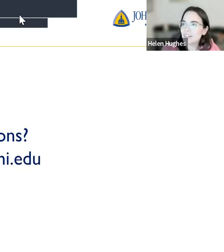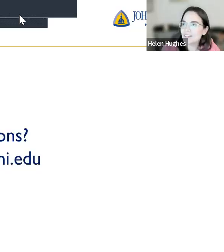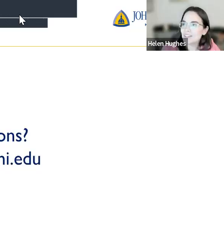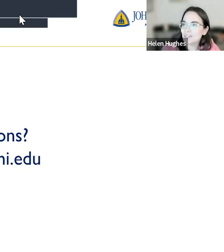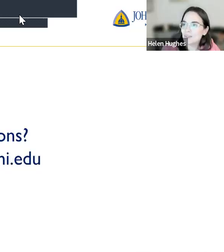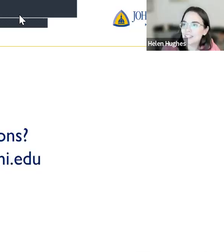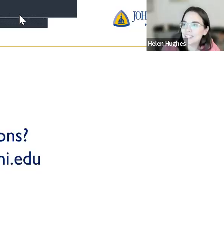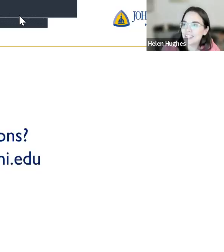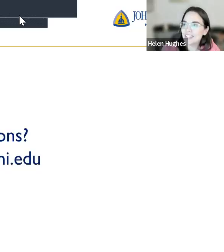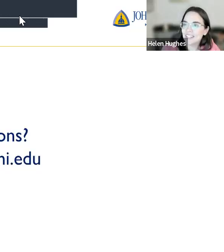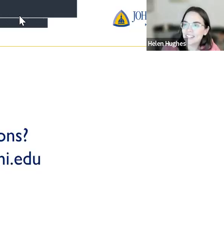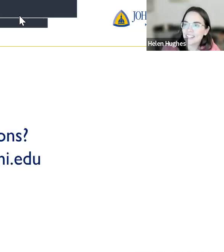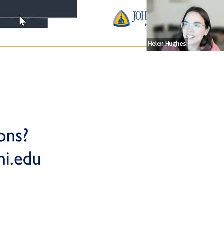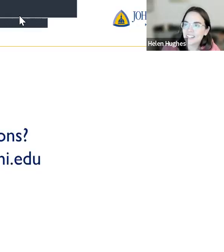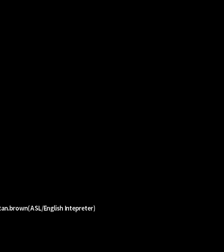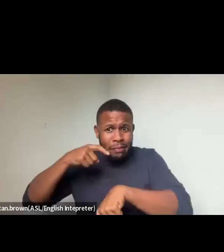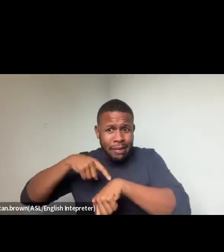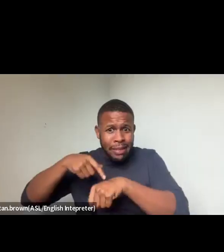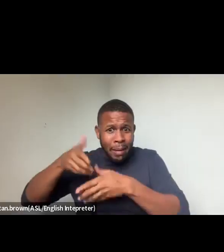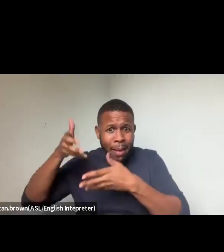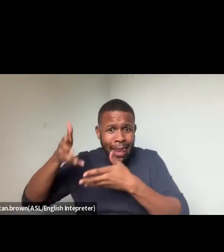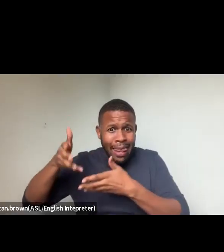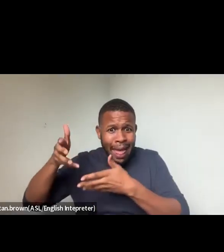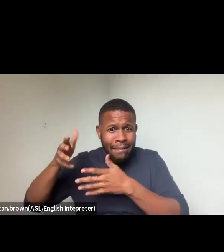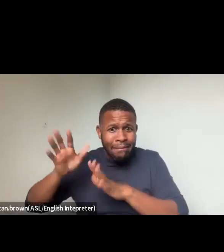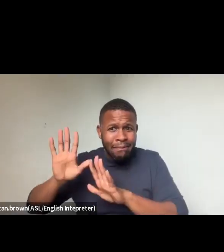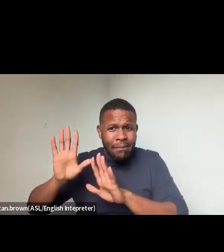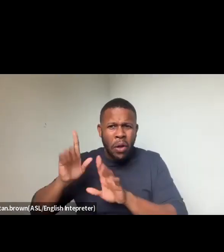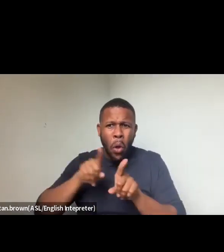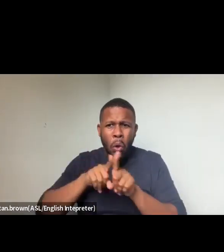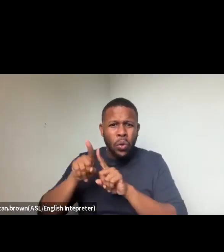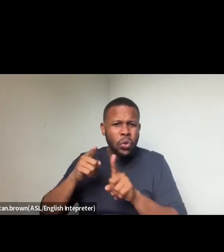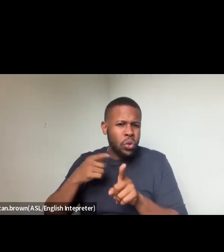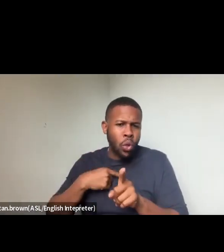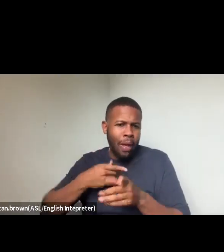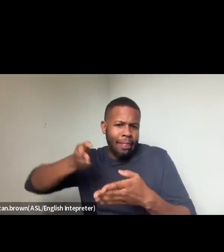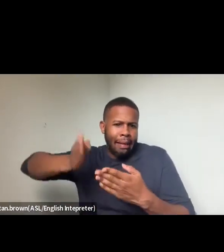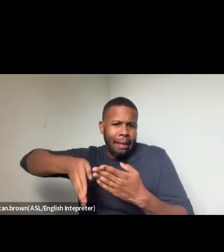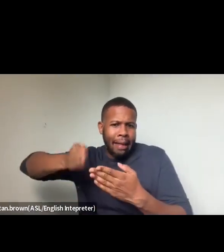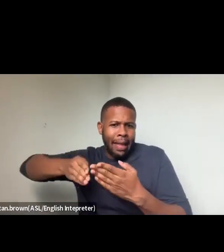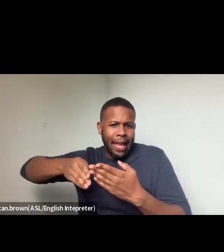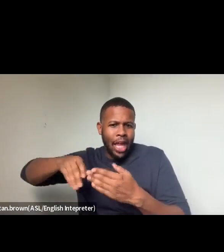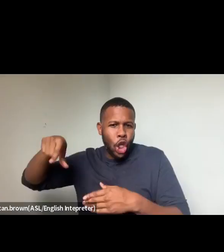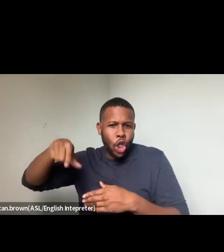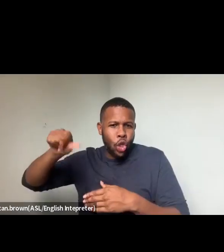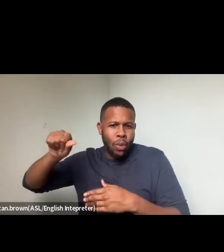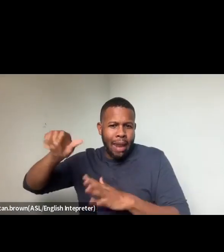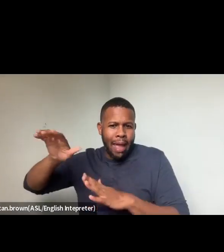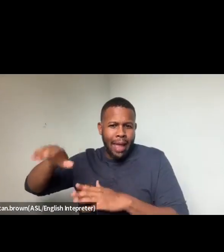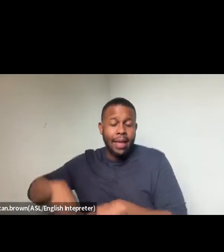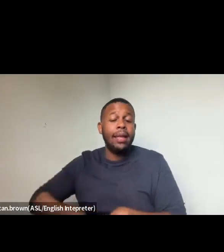And a huge thanks to the telemedicine team at Hopkins that makes all of this possible. Happy to take any questions if I